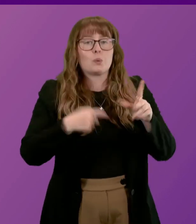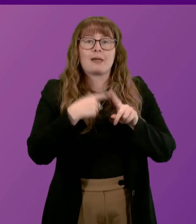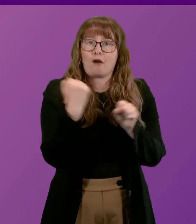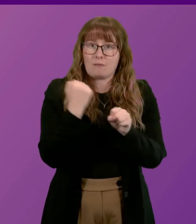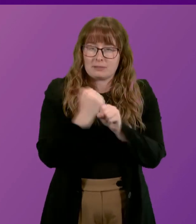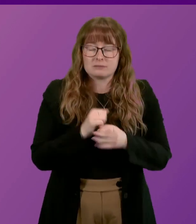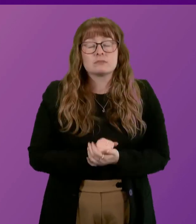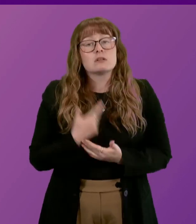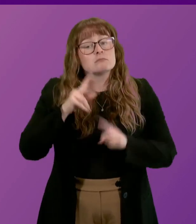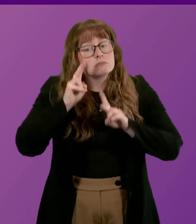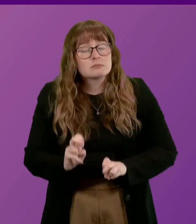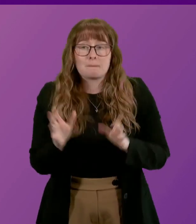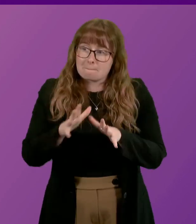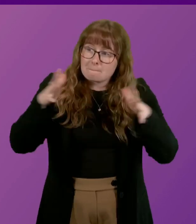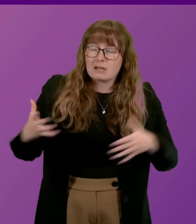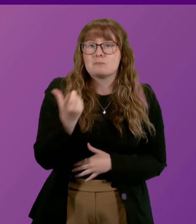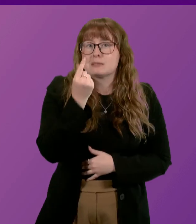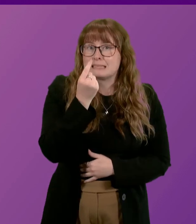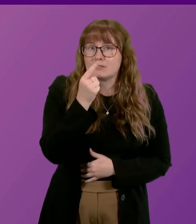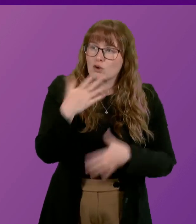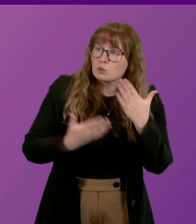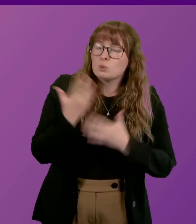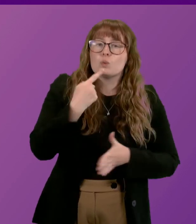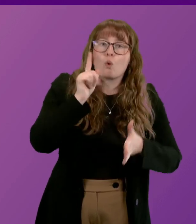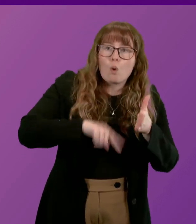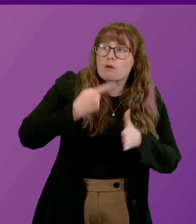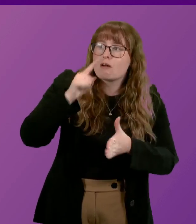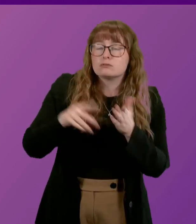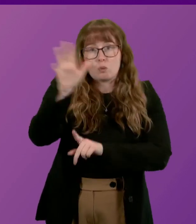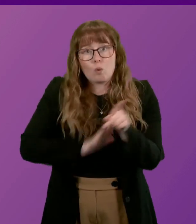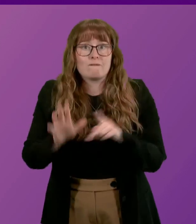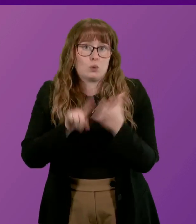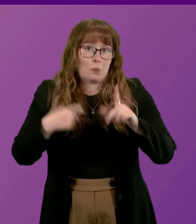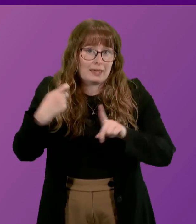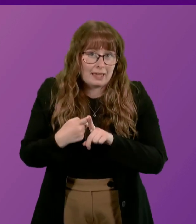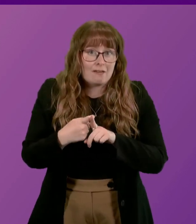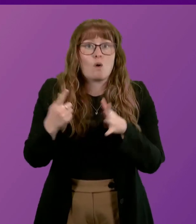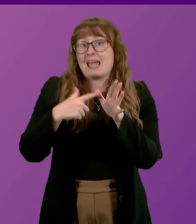at maximising the potential for new orders from across the UK for Alexander Dennis in